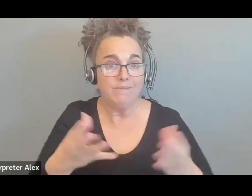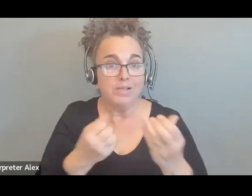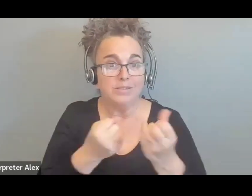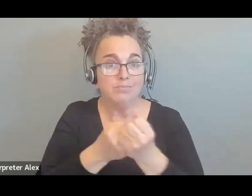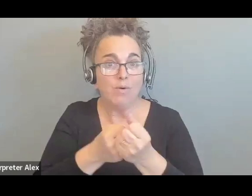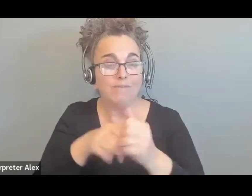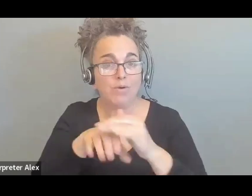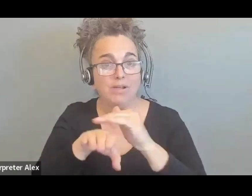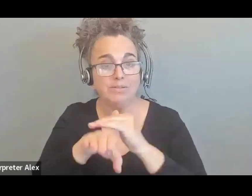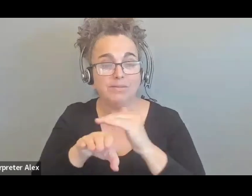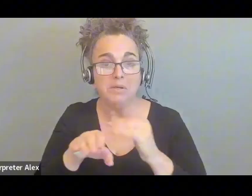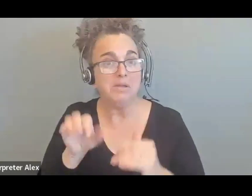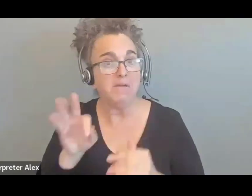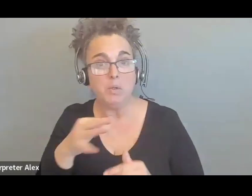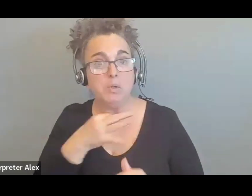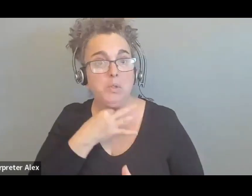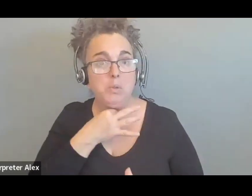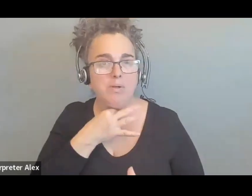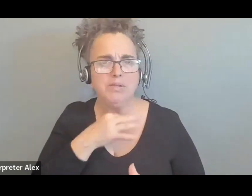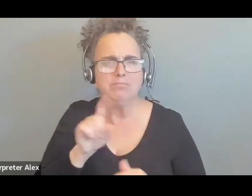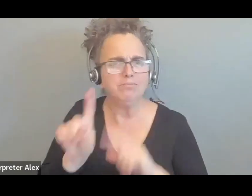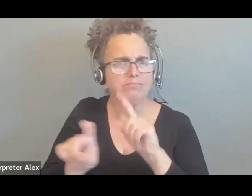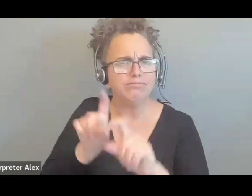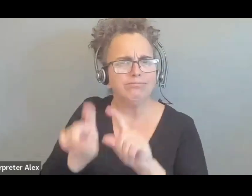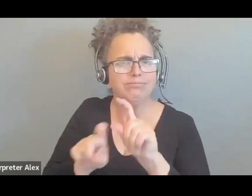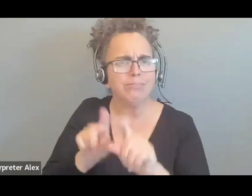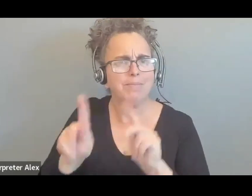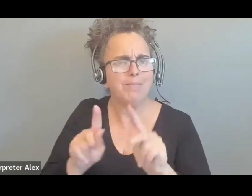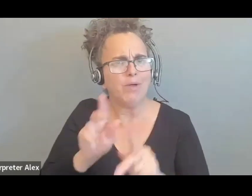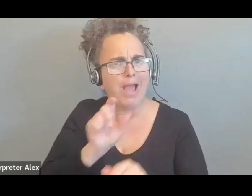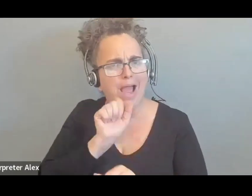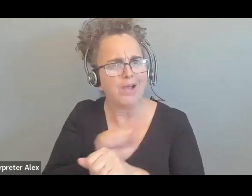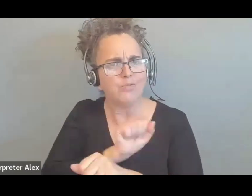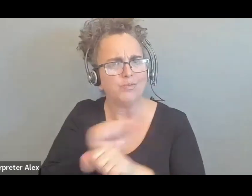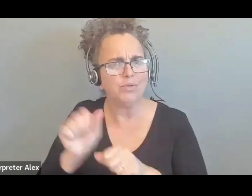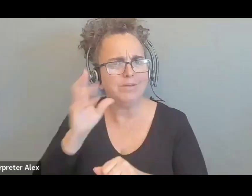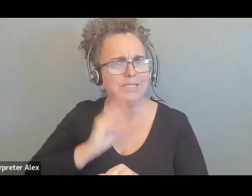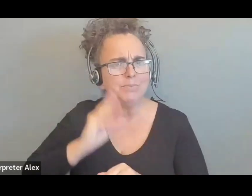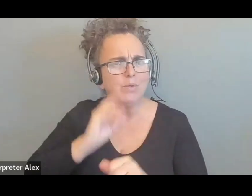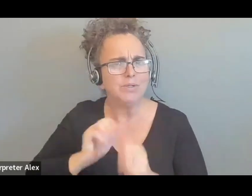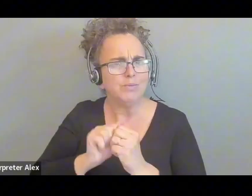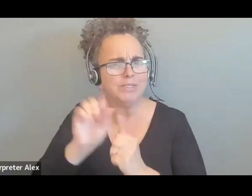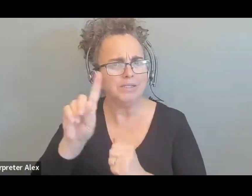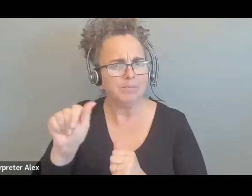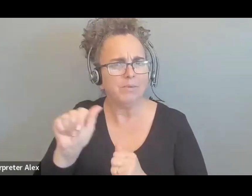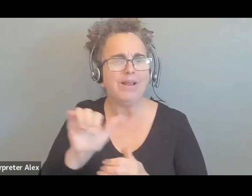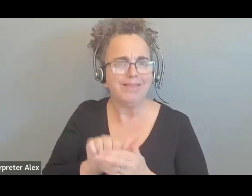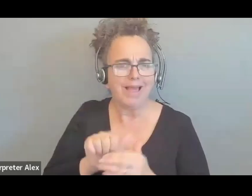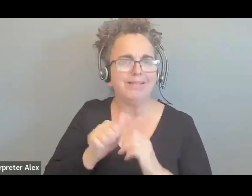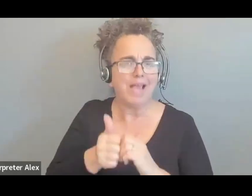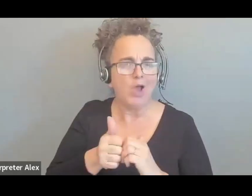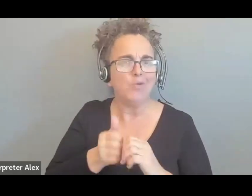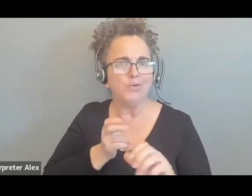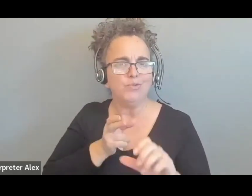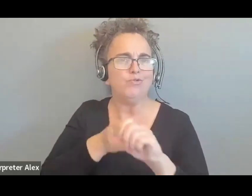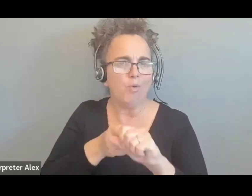and want to know about the experience of the people with disability, that's how you get into accessibility.